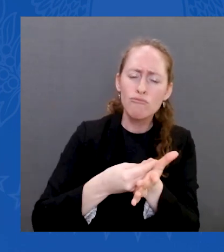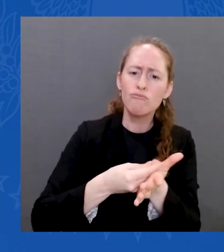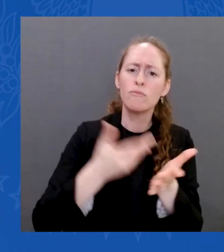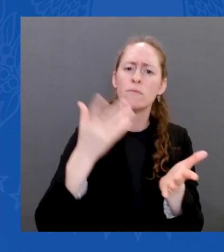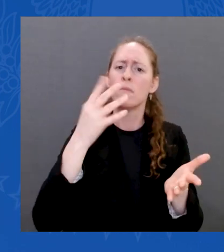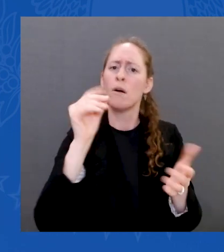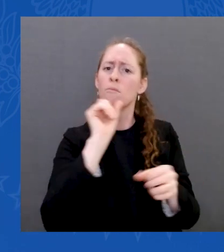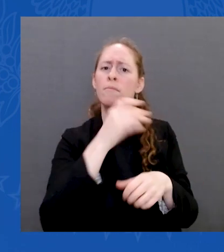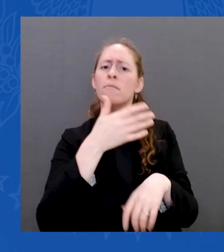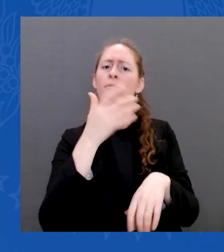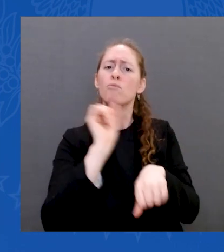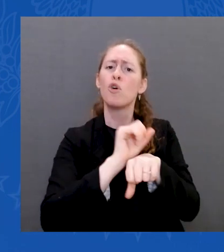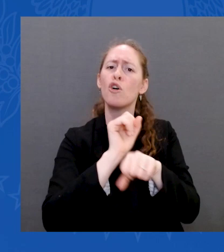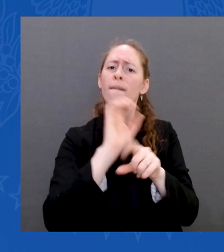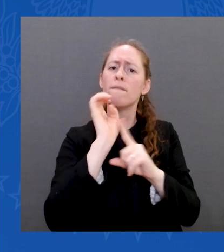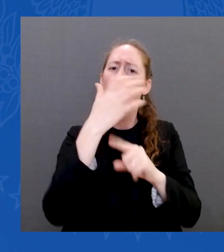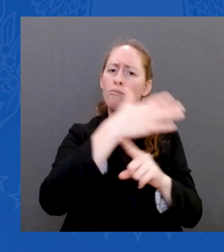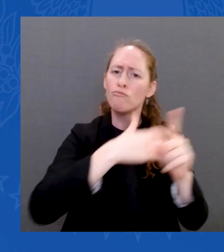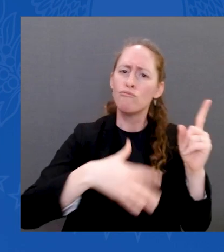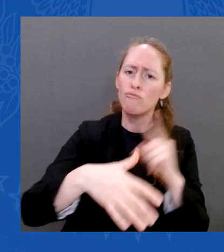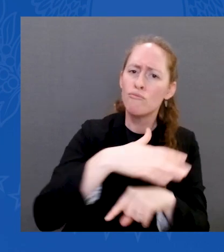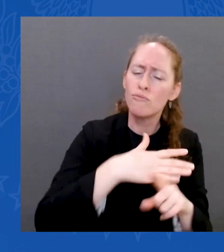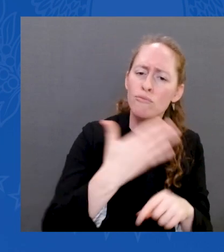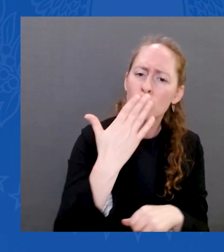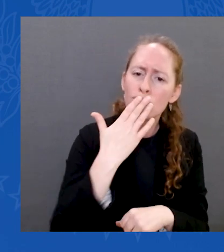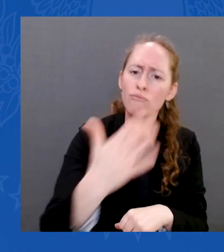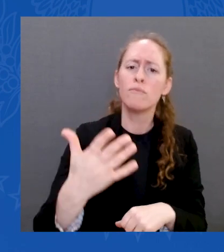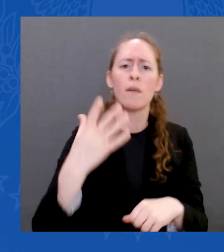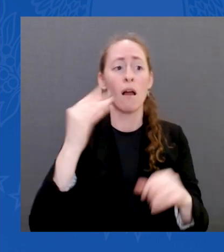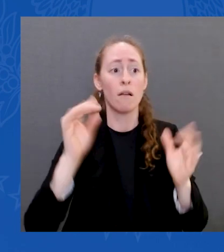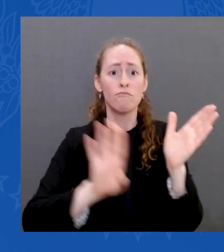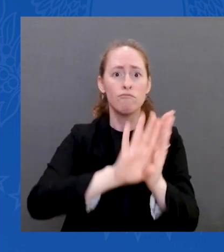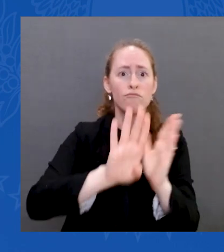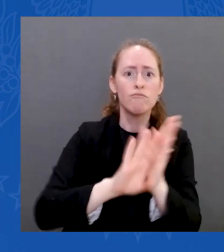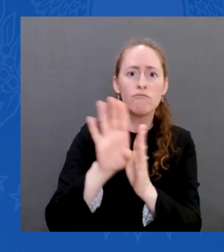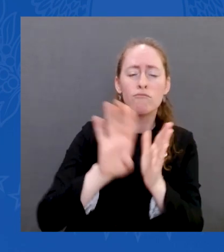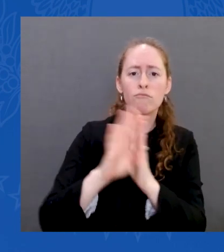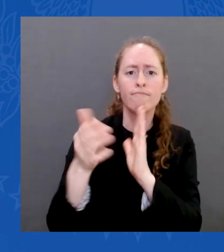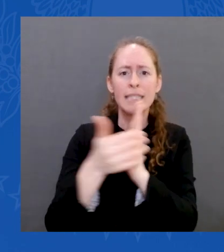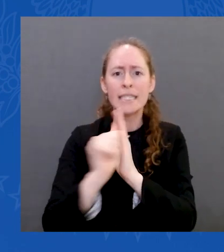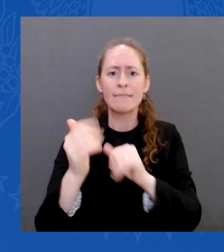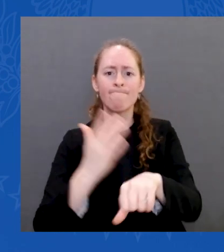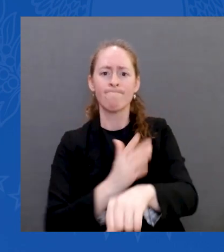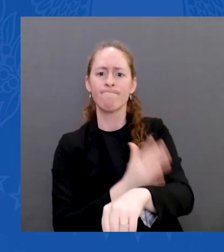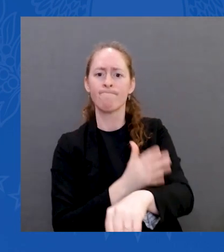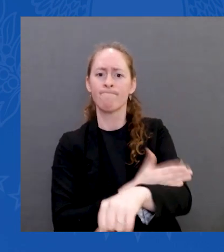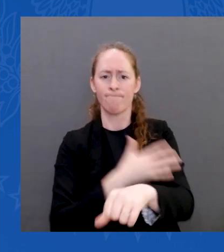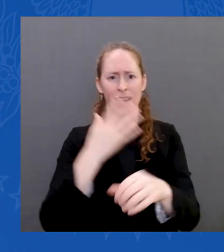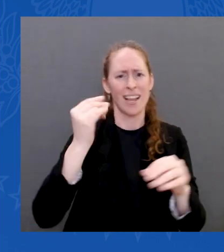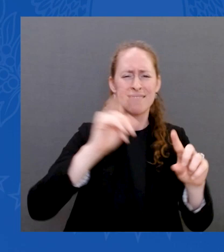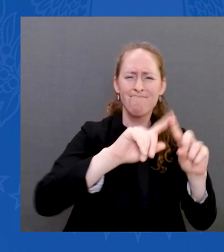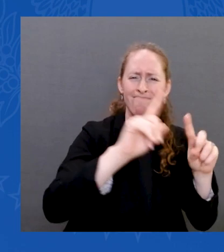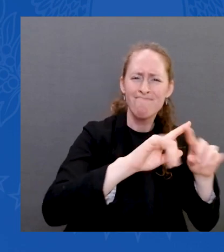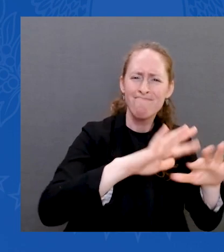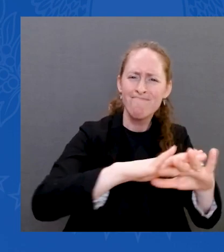diverse individuals into the field. And we must also lift teacher voice as we reimagine education in this country.